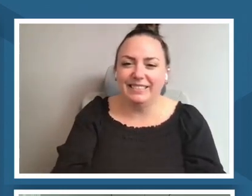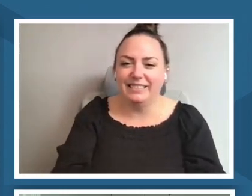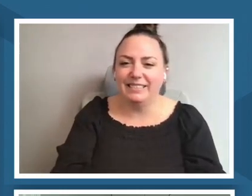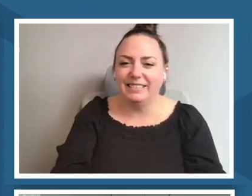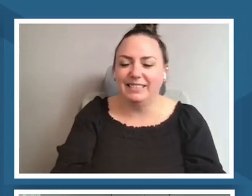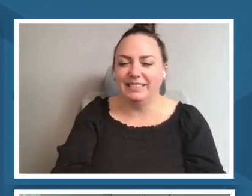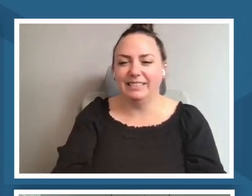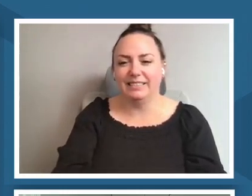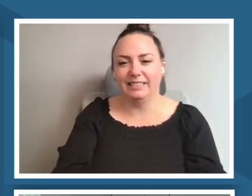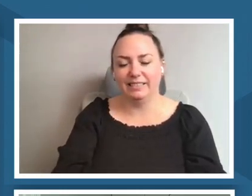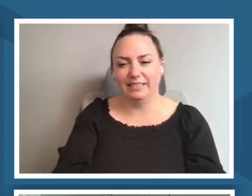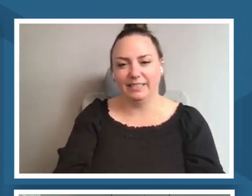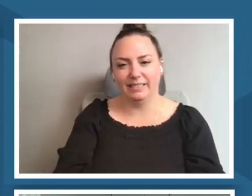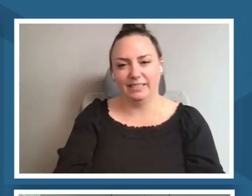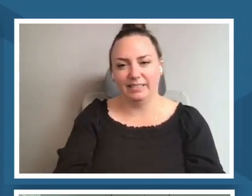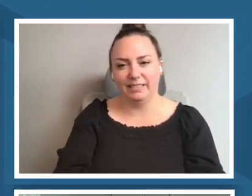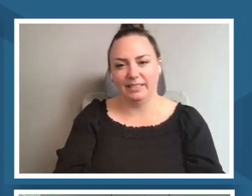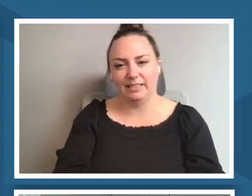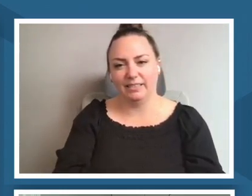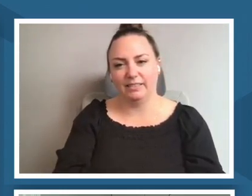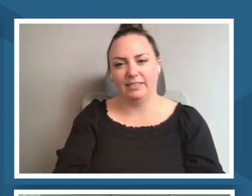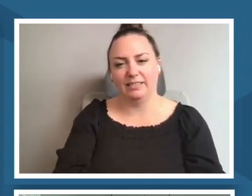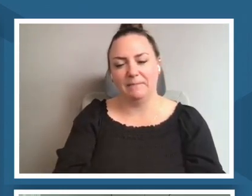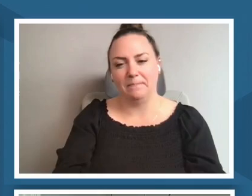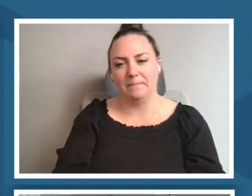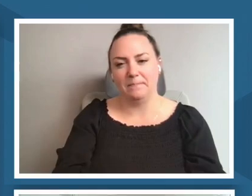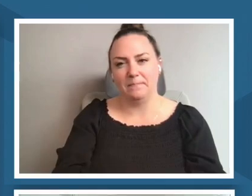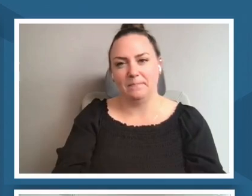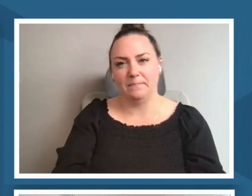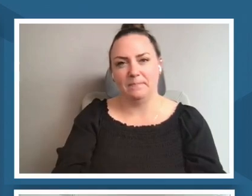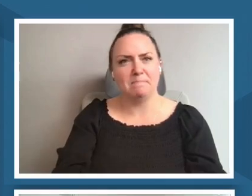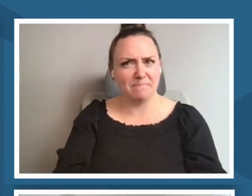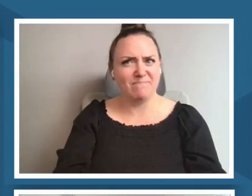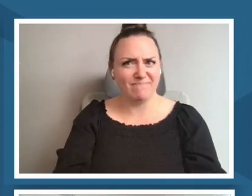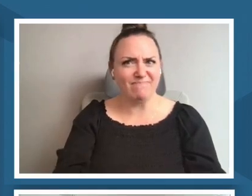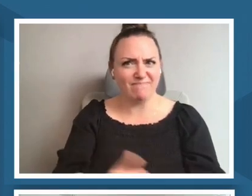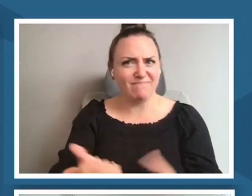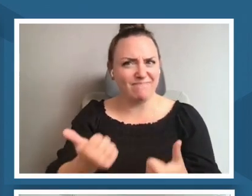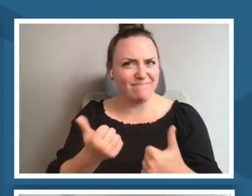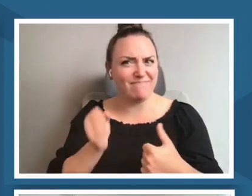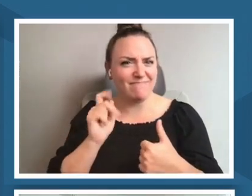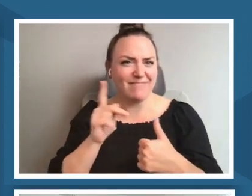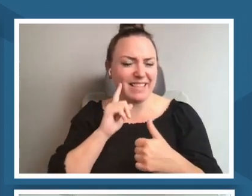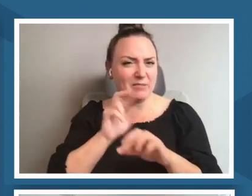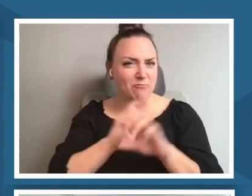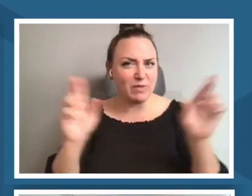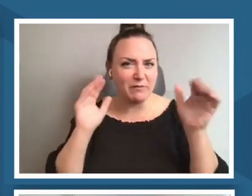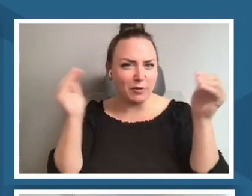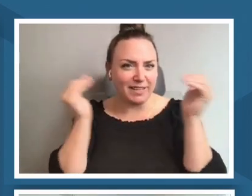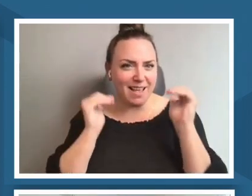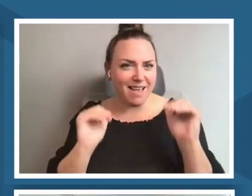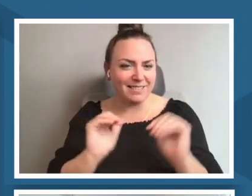okay i think we're ready for our next slide here